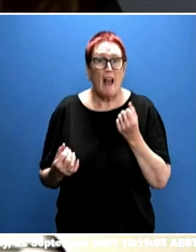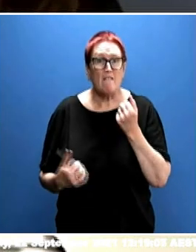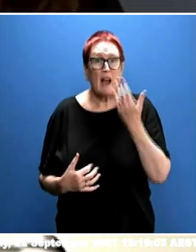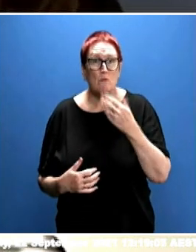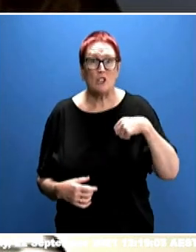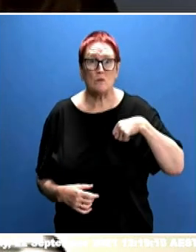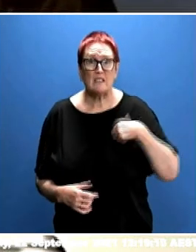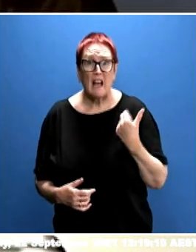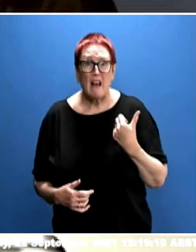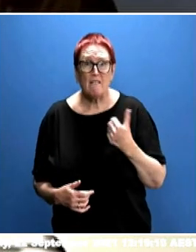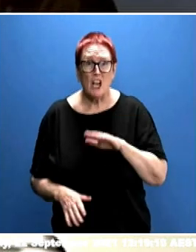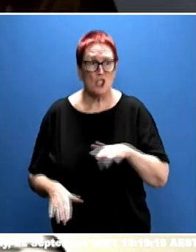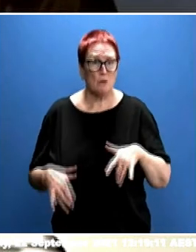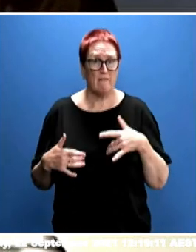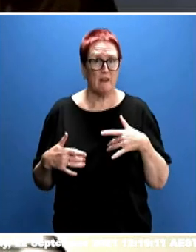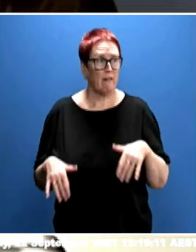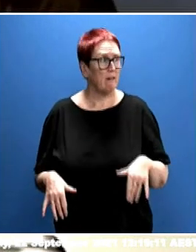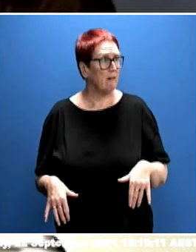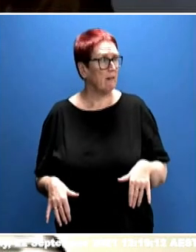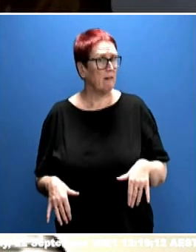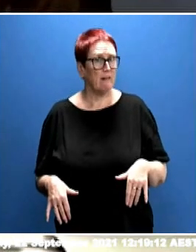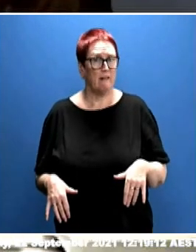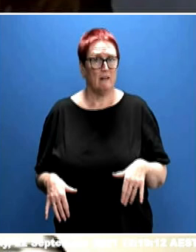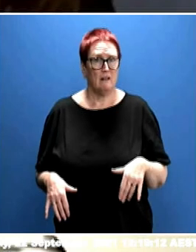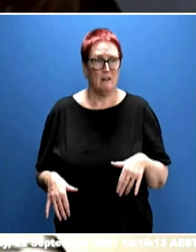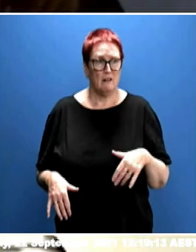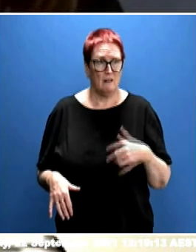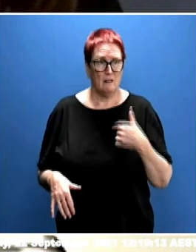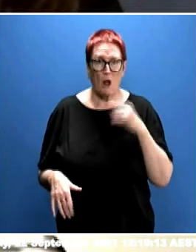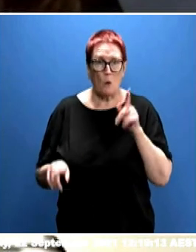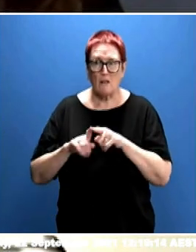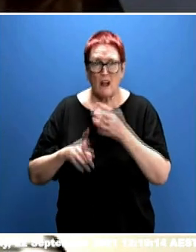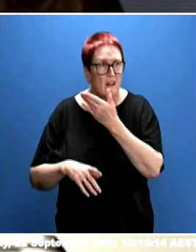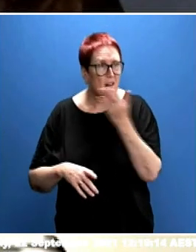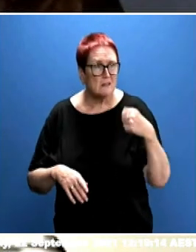feeling alone and alienated without having that comfortable